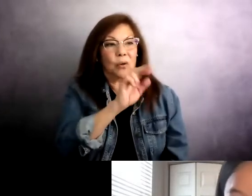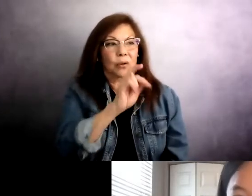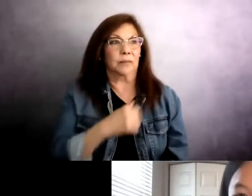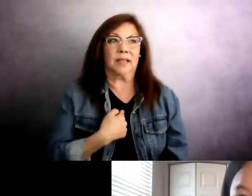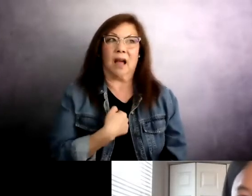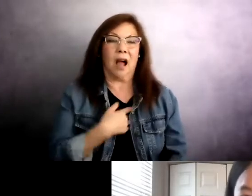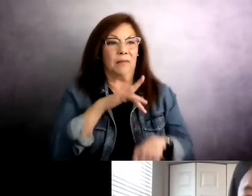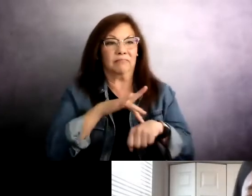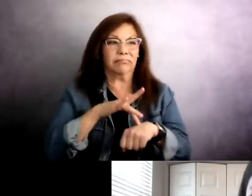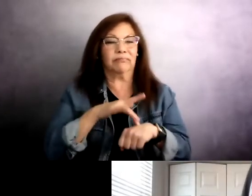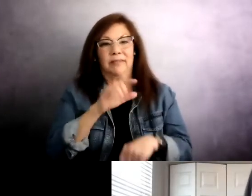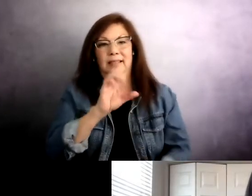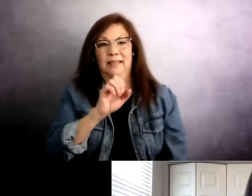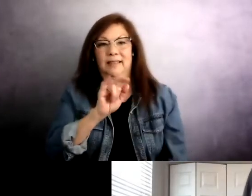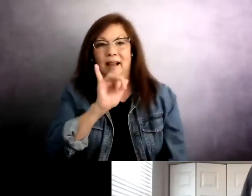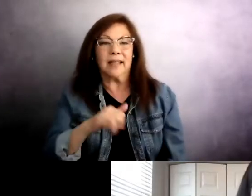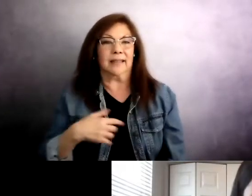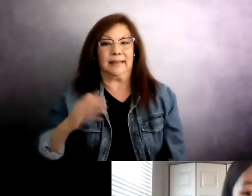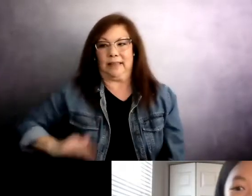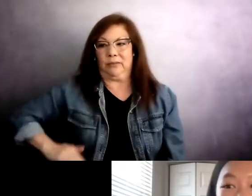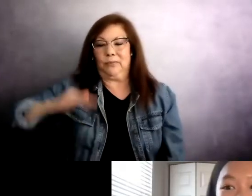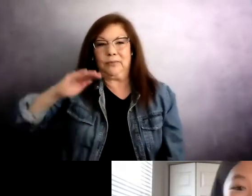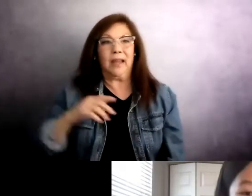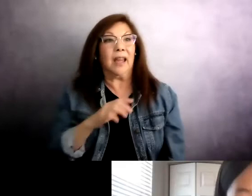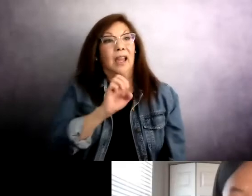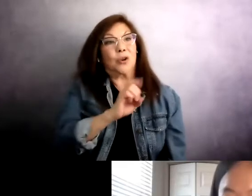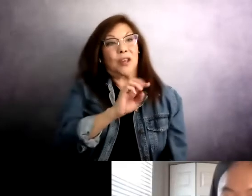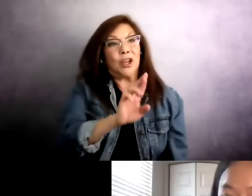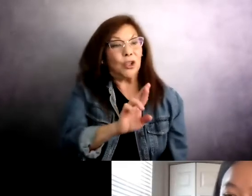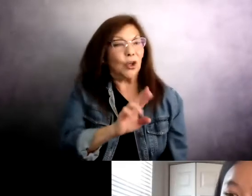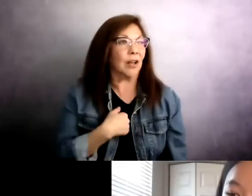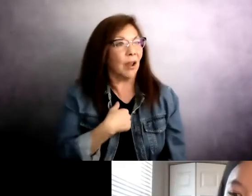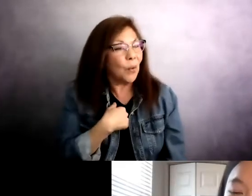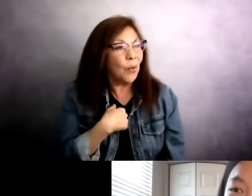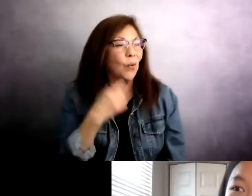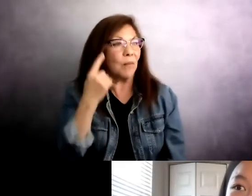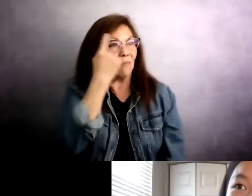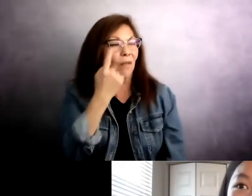that since I was in youth, and as an interaction pondered over this, and I have always loved